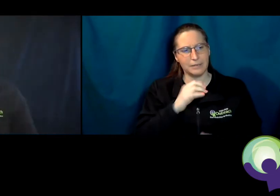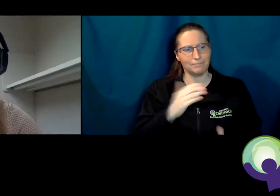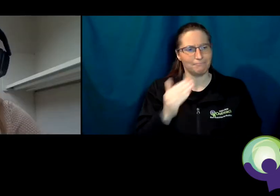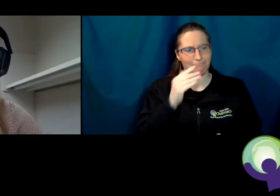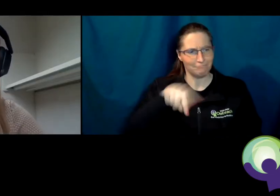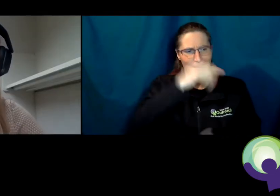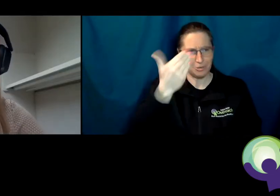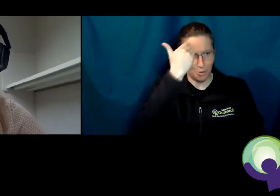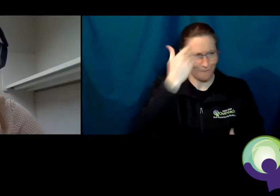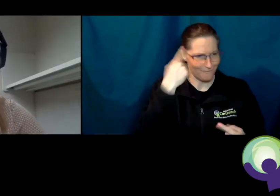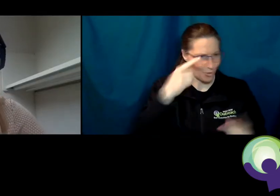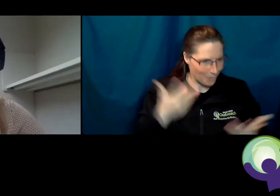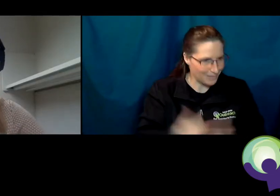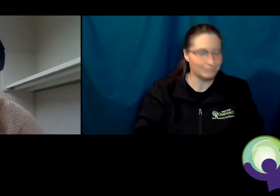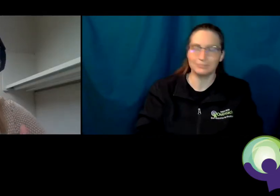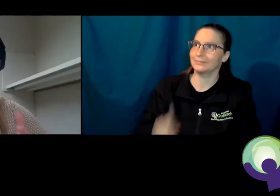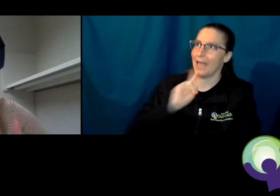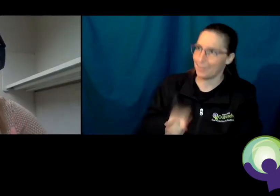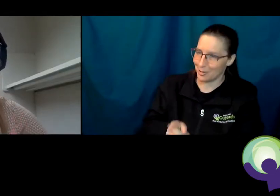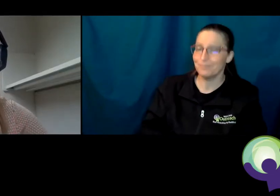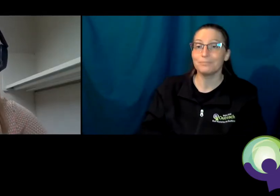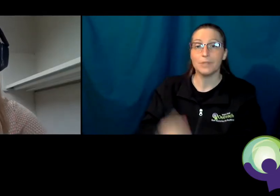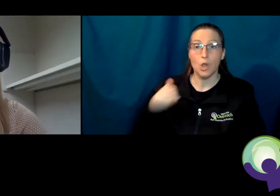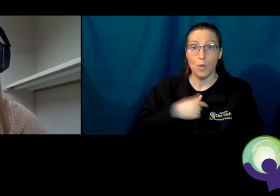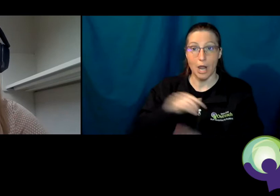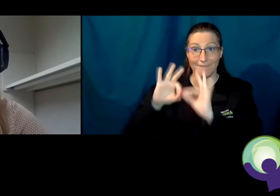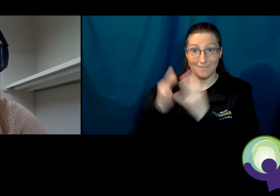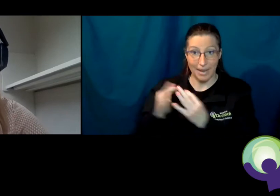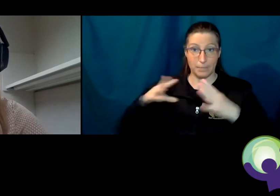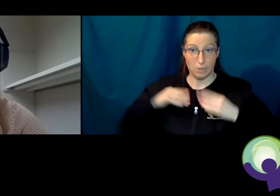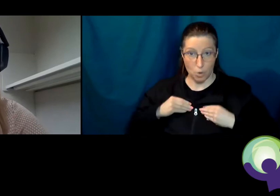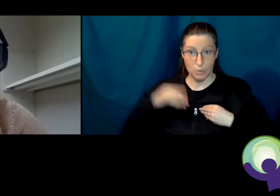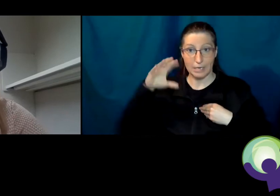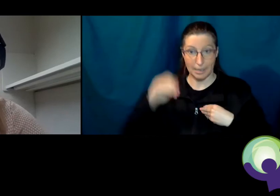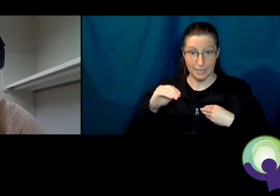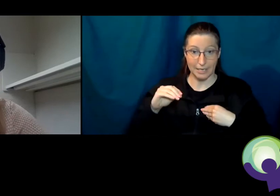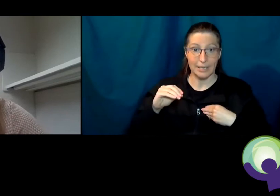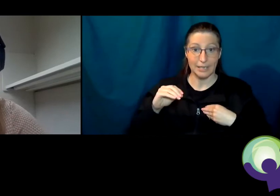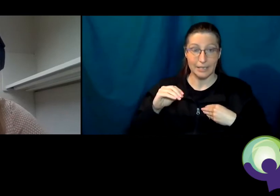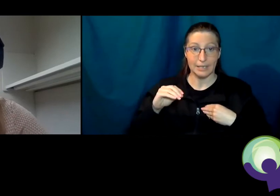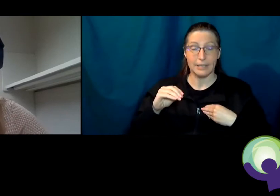Jordenne: Absolutely. Well, we are a family owned company by the Zitlow family and our first convenience